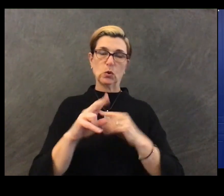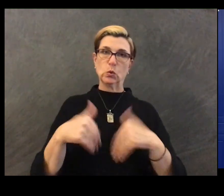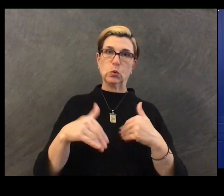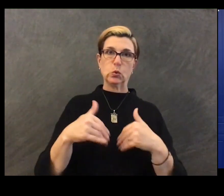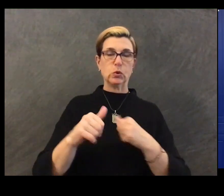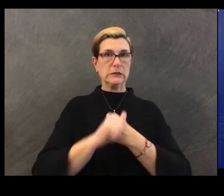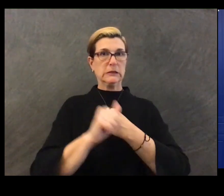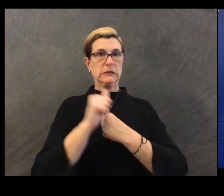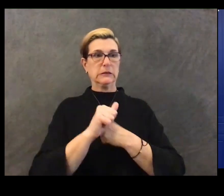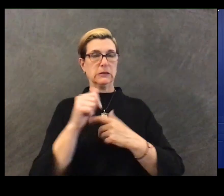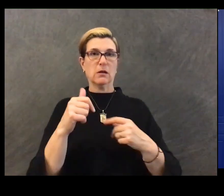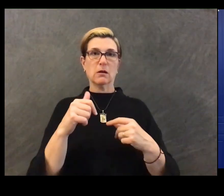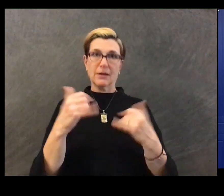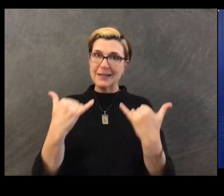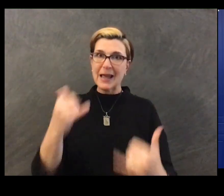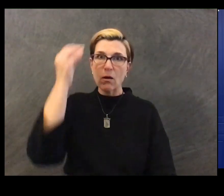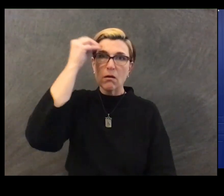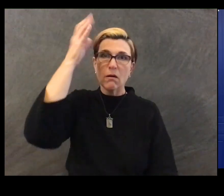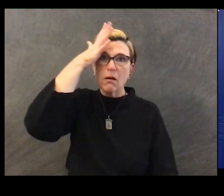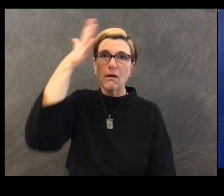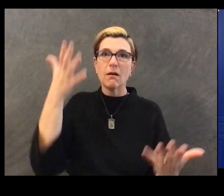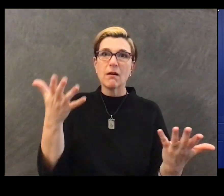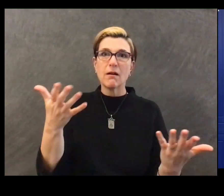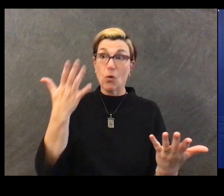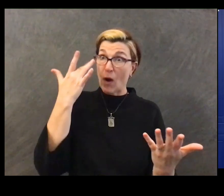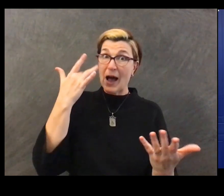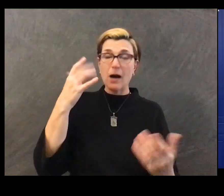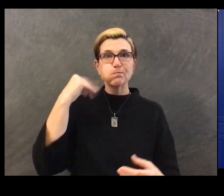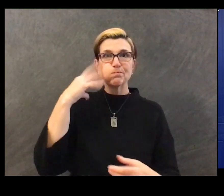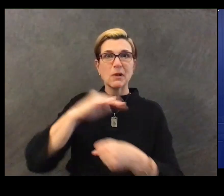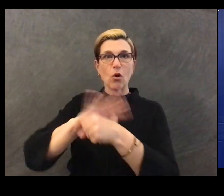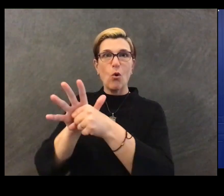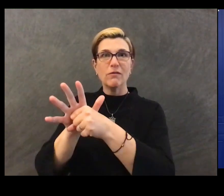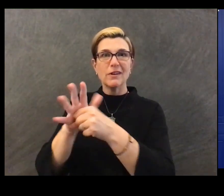vaccine but we also want to also protect individuals from getting the flu because